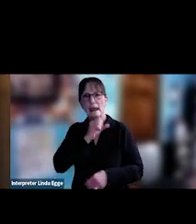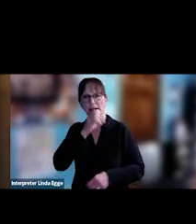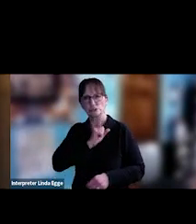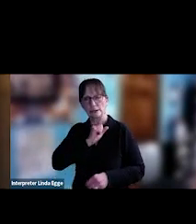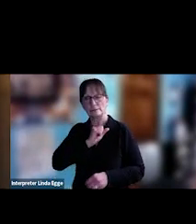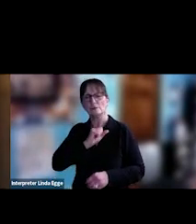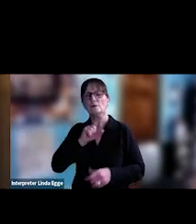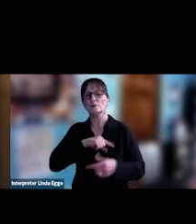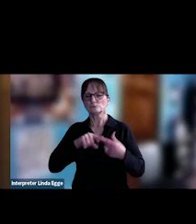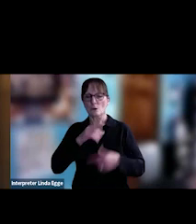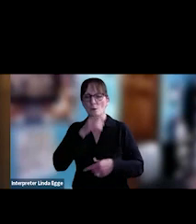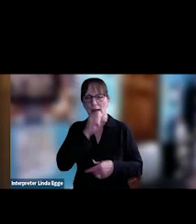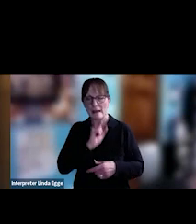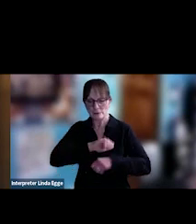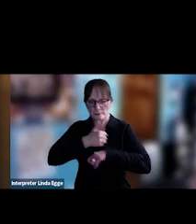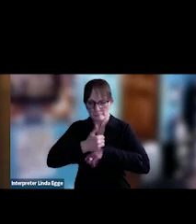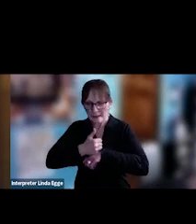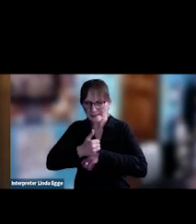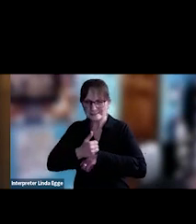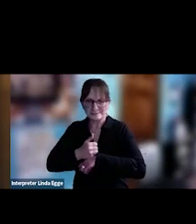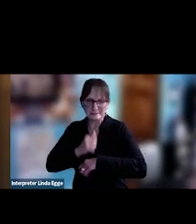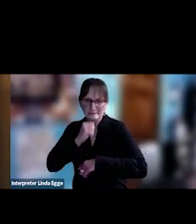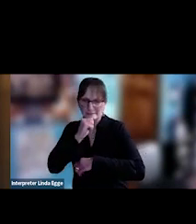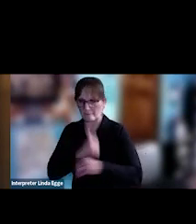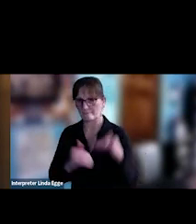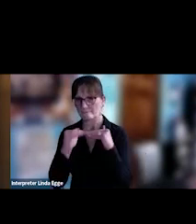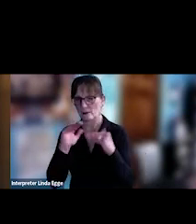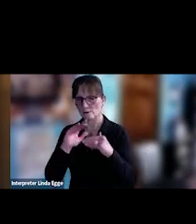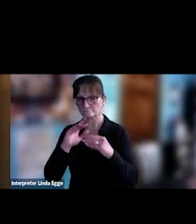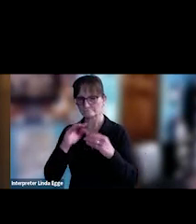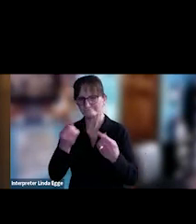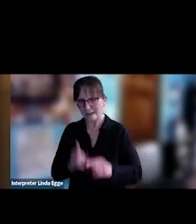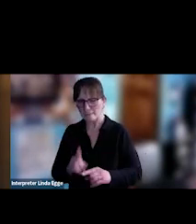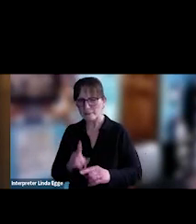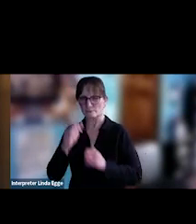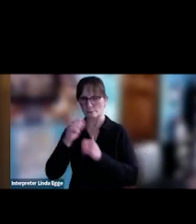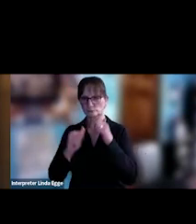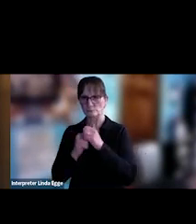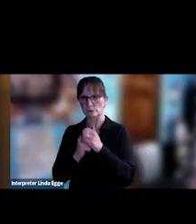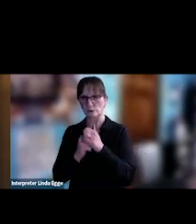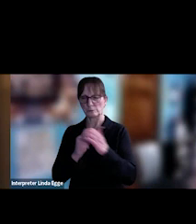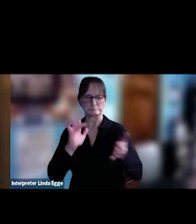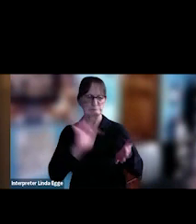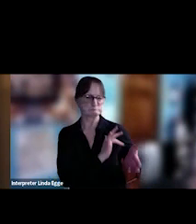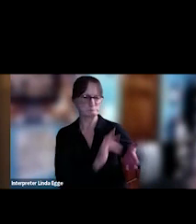So aged based inequities arise from structural discrimination based on age,